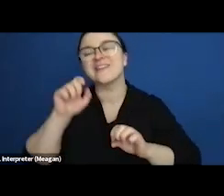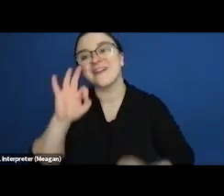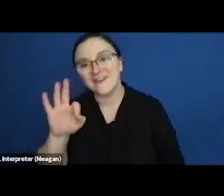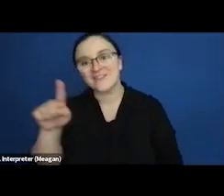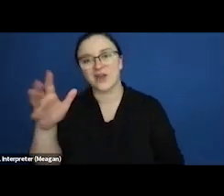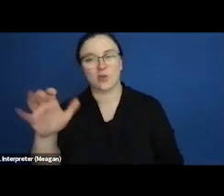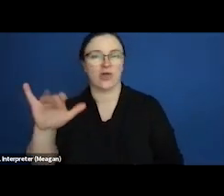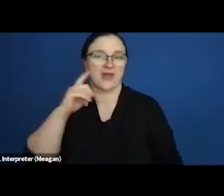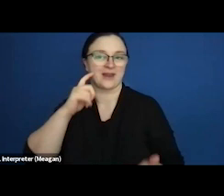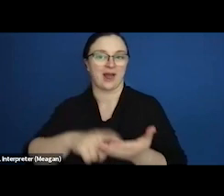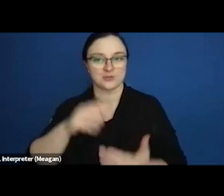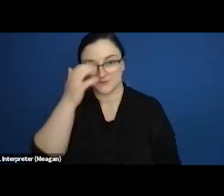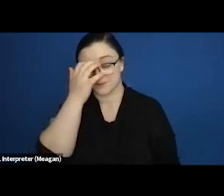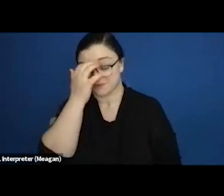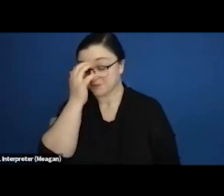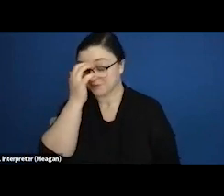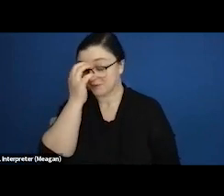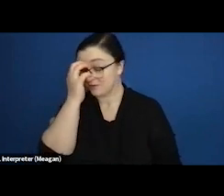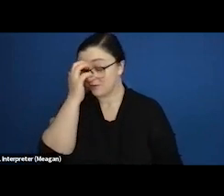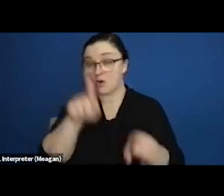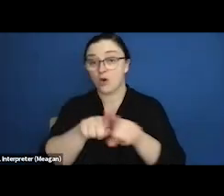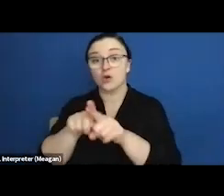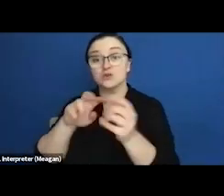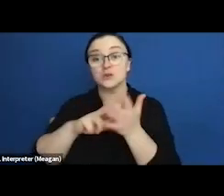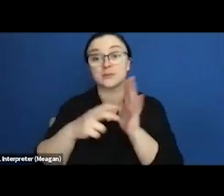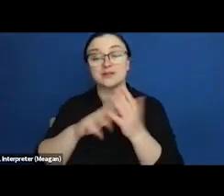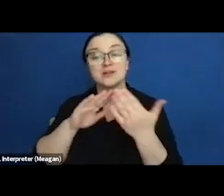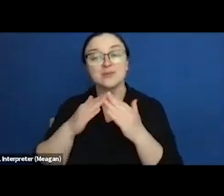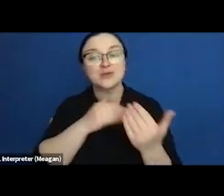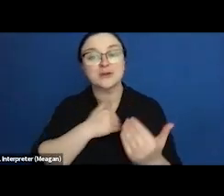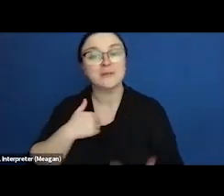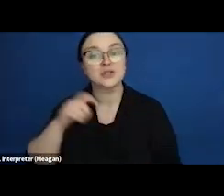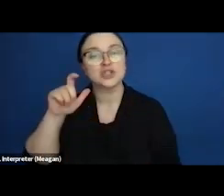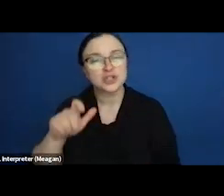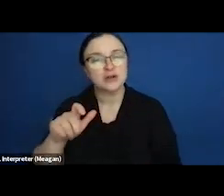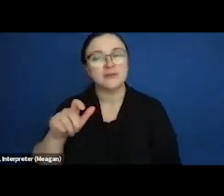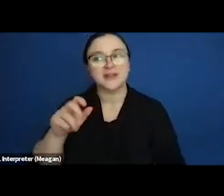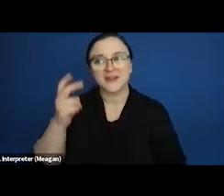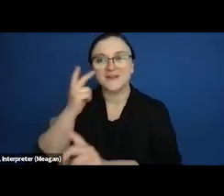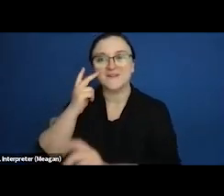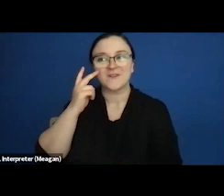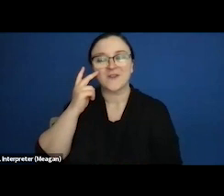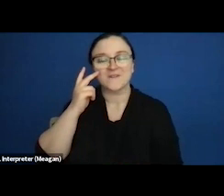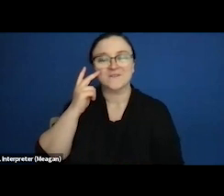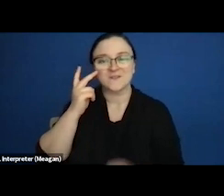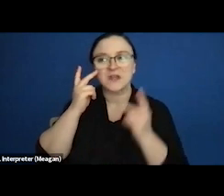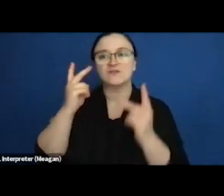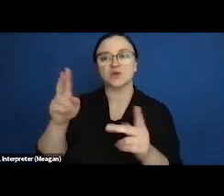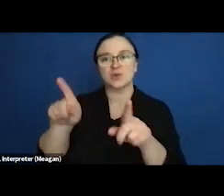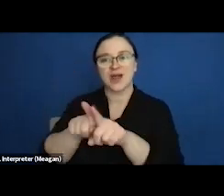It also means that community members should be seen again as research contributors and not just data that information is just pulled from